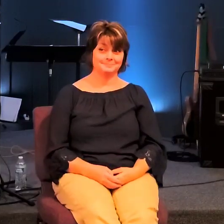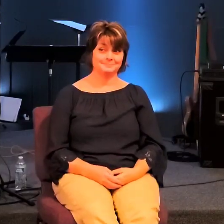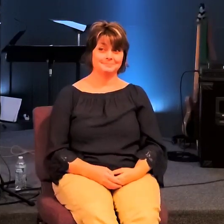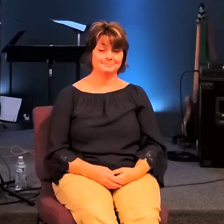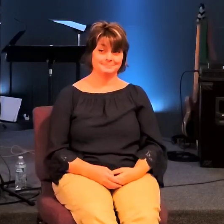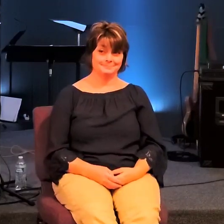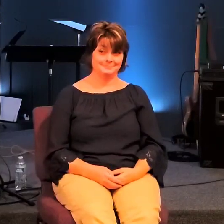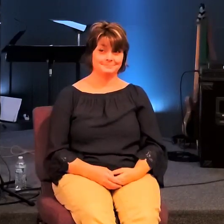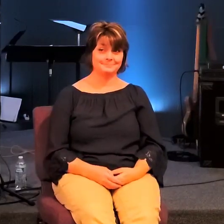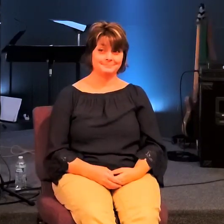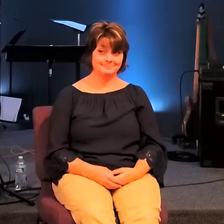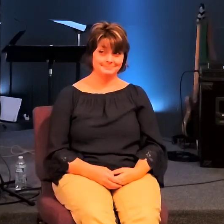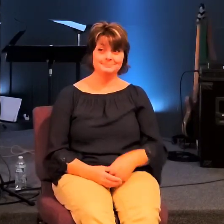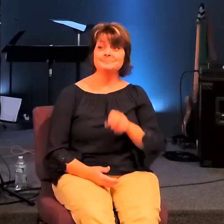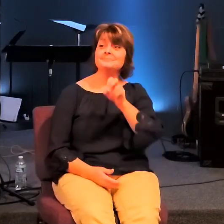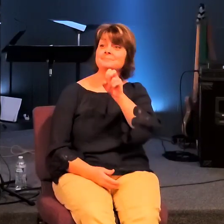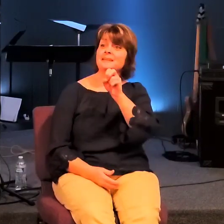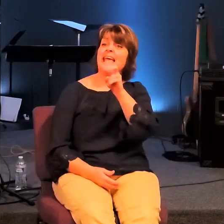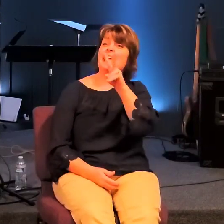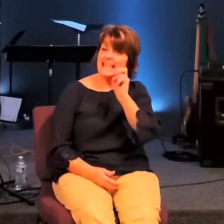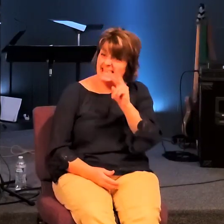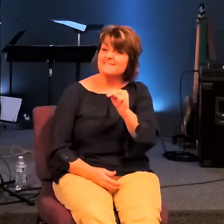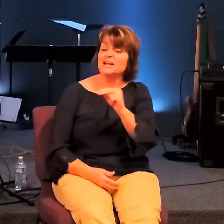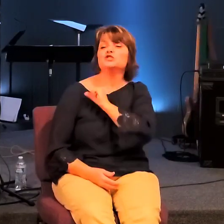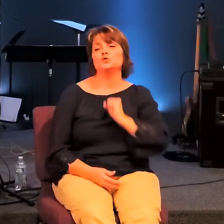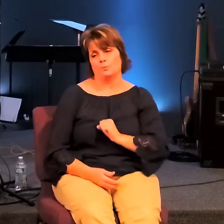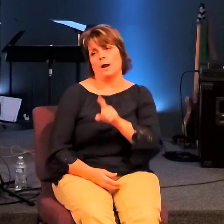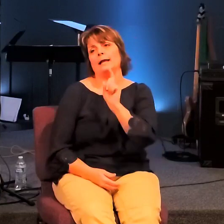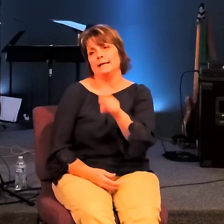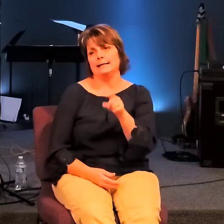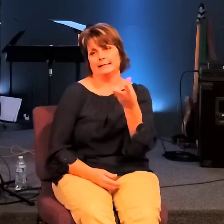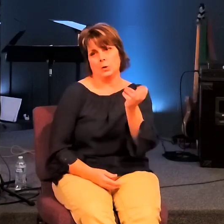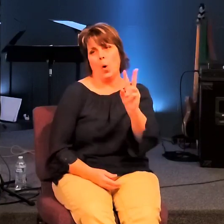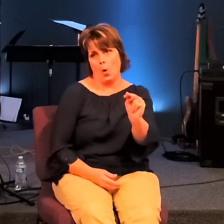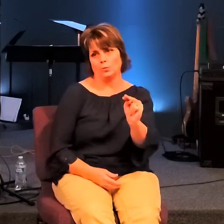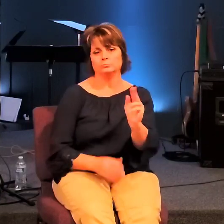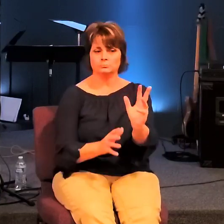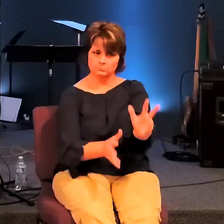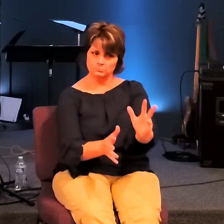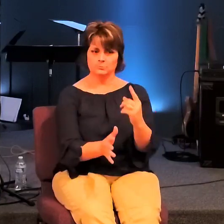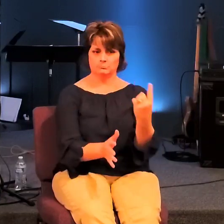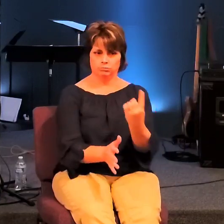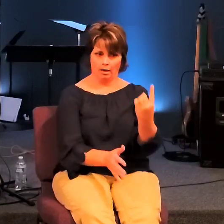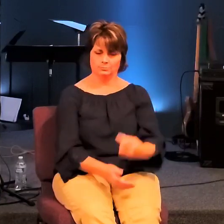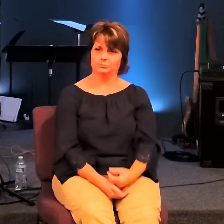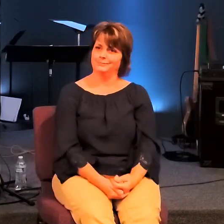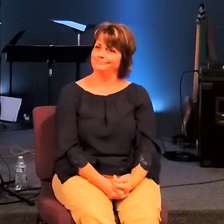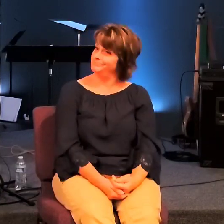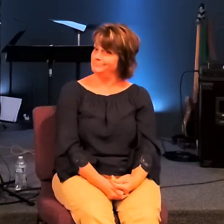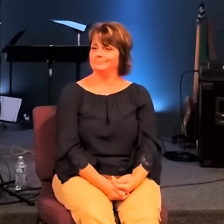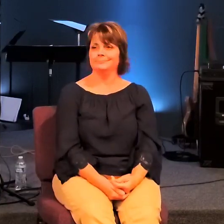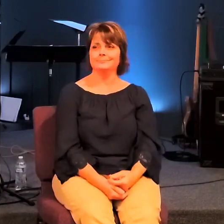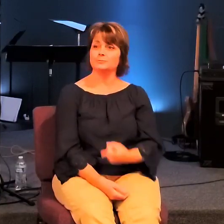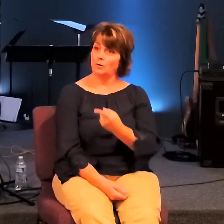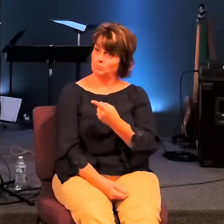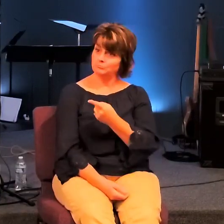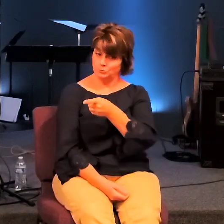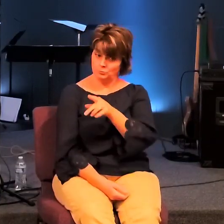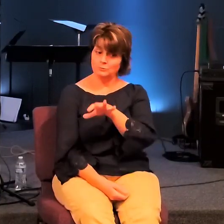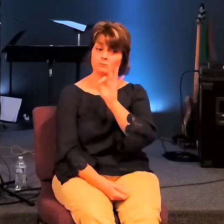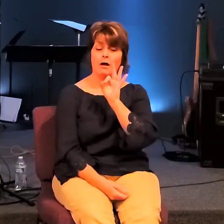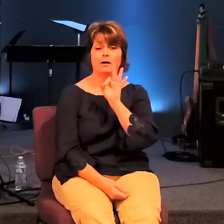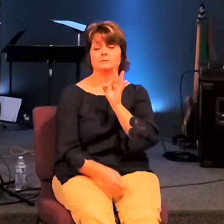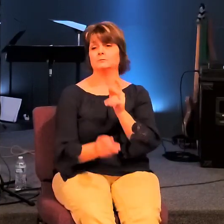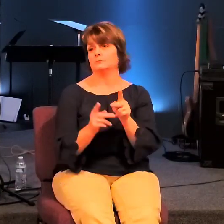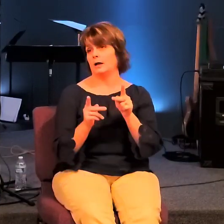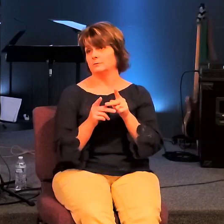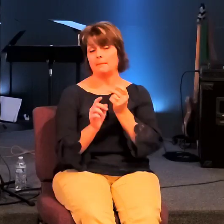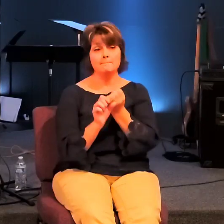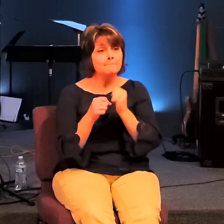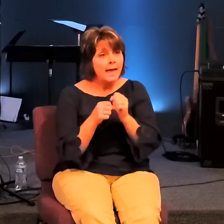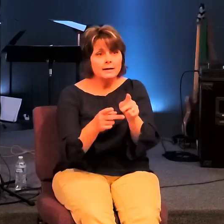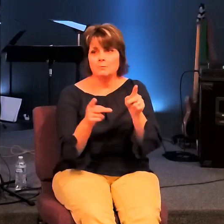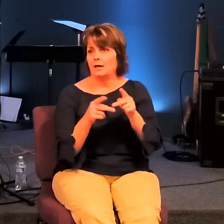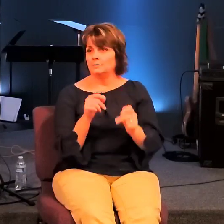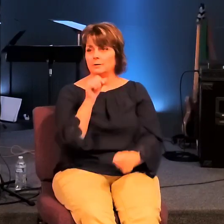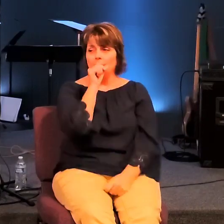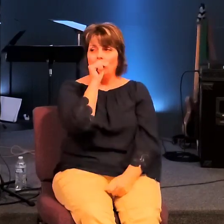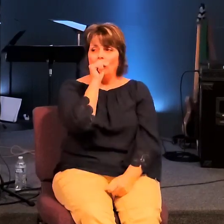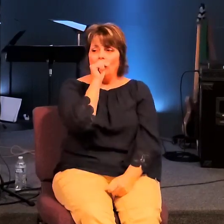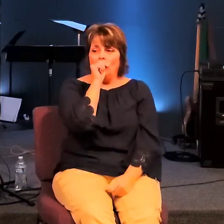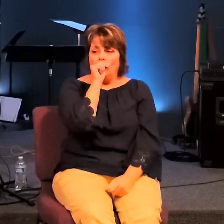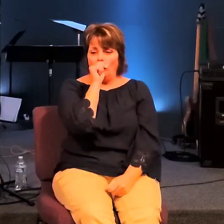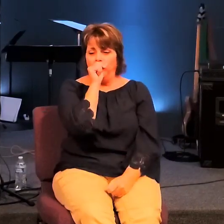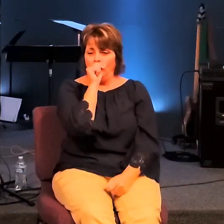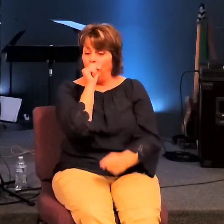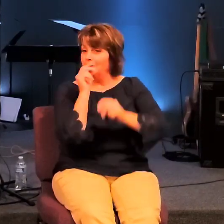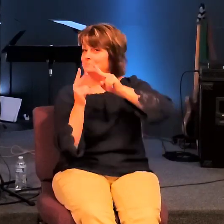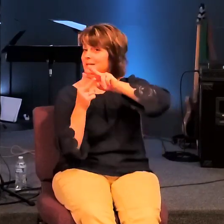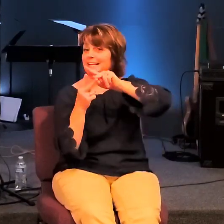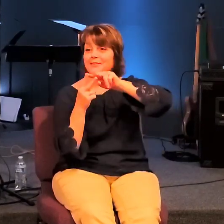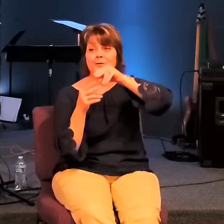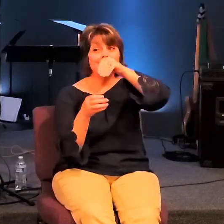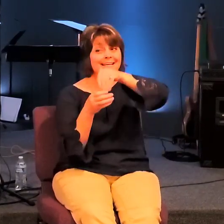needed a place find a place make a place and you can do this inside or outside your home